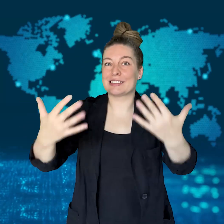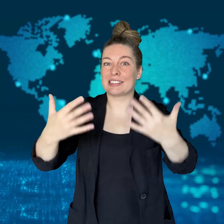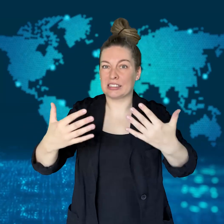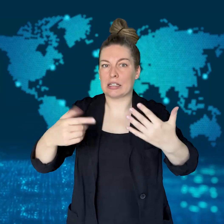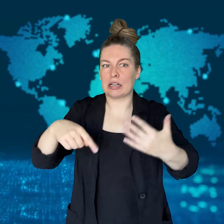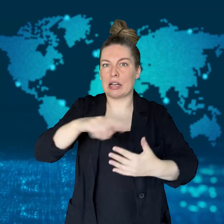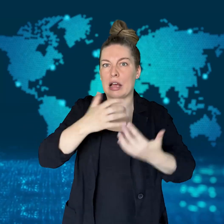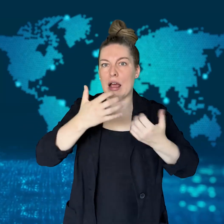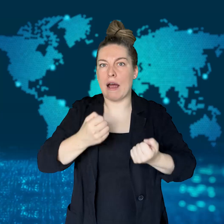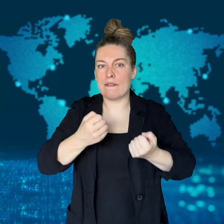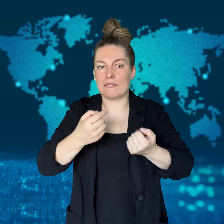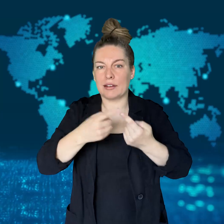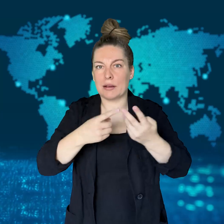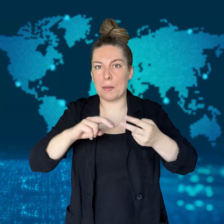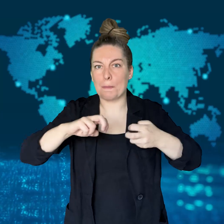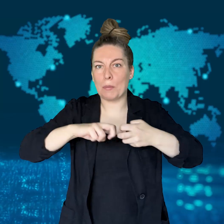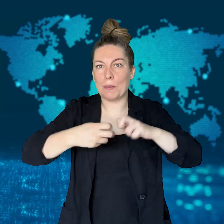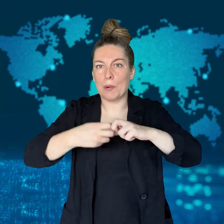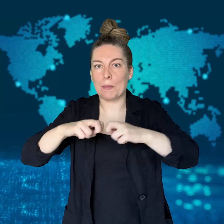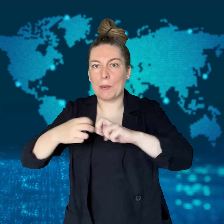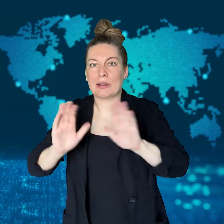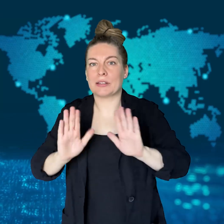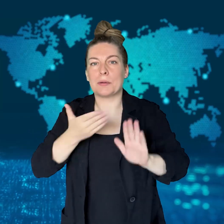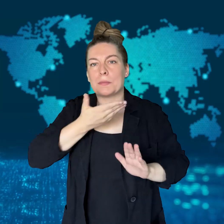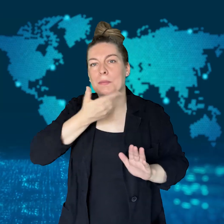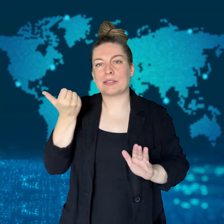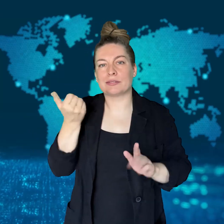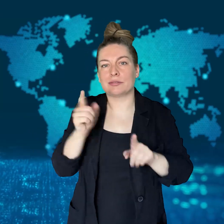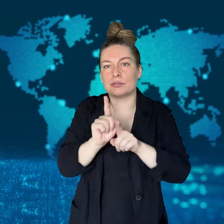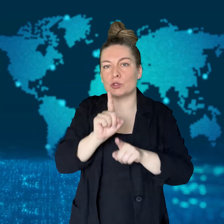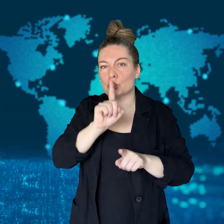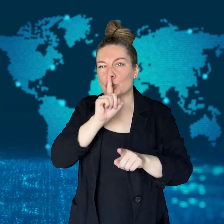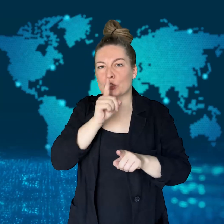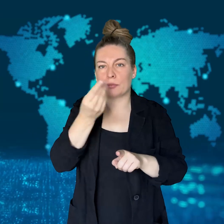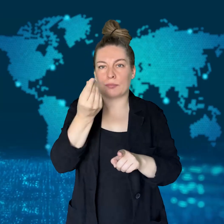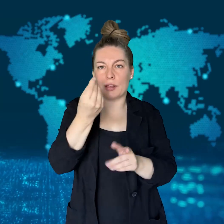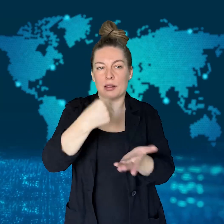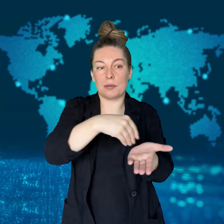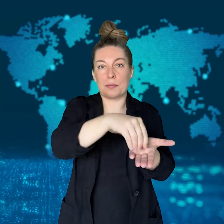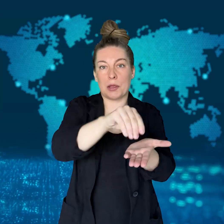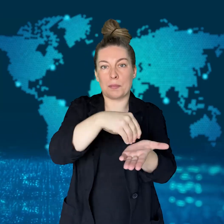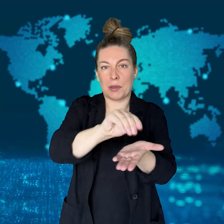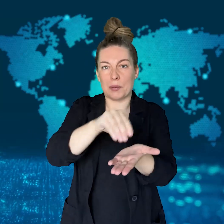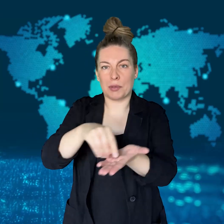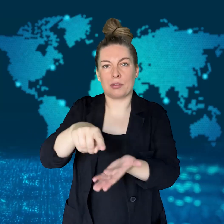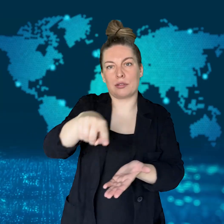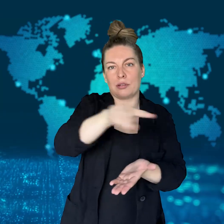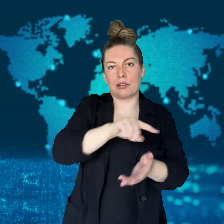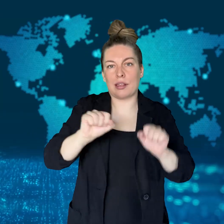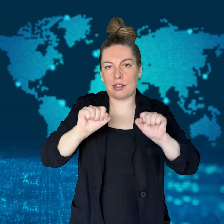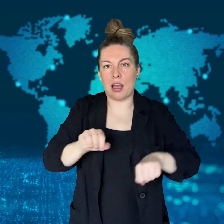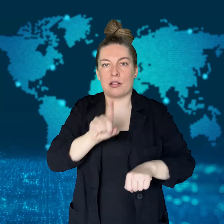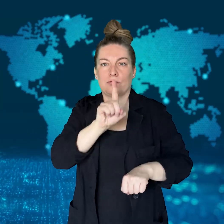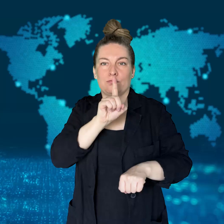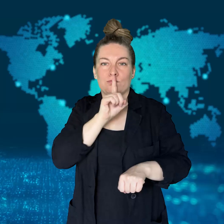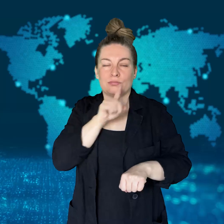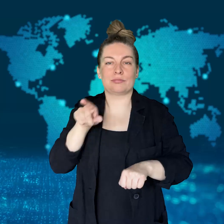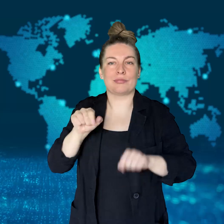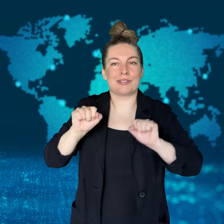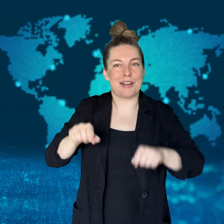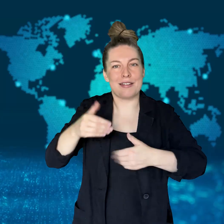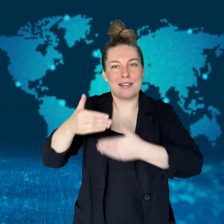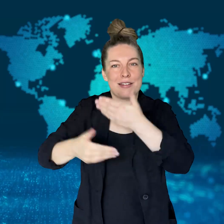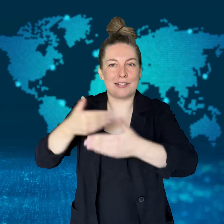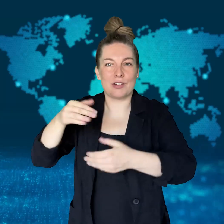undermined the integrity of the election.